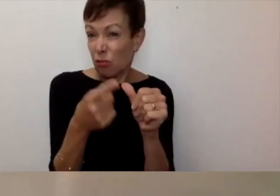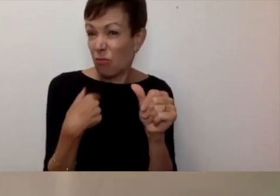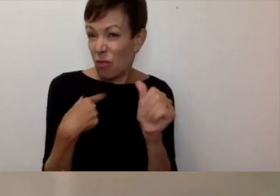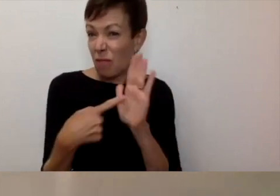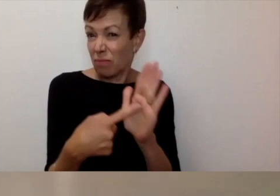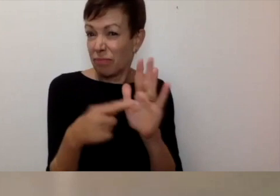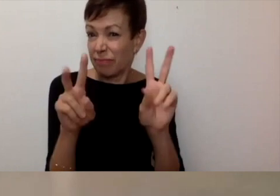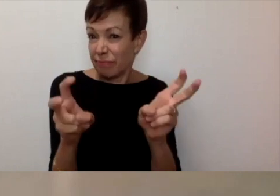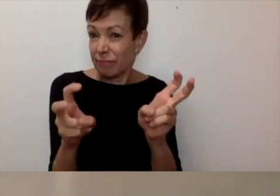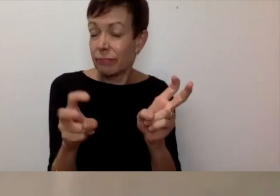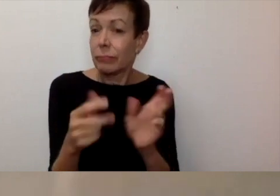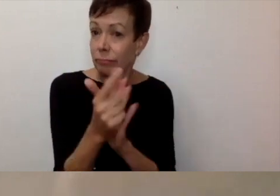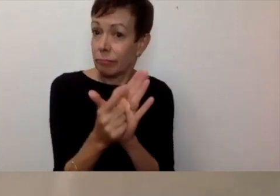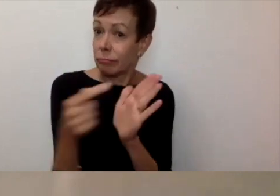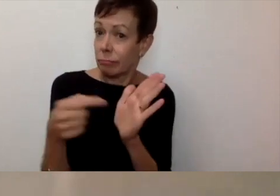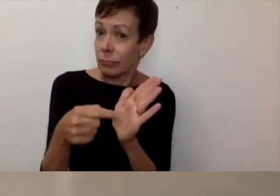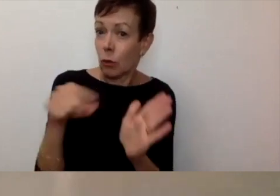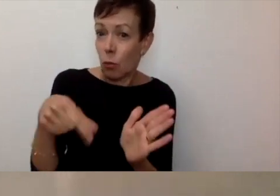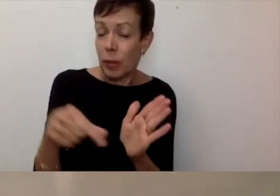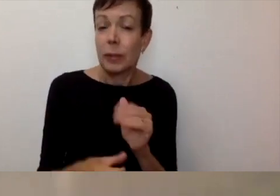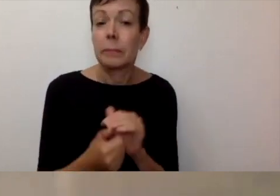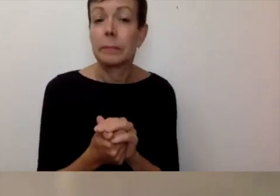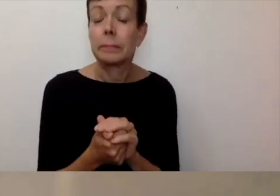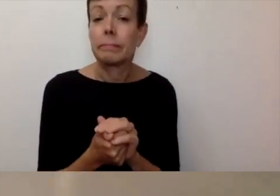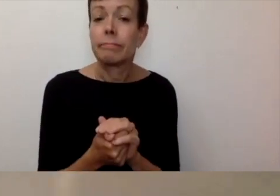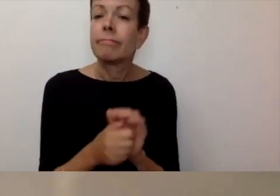suffices to say that it concerns um stage artists